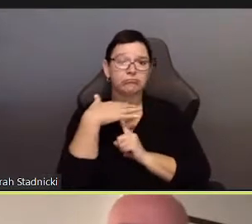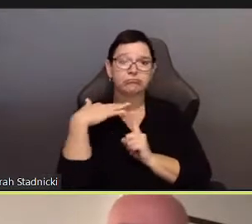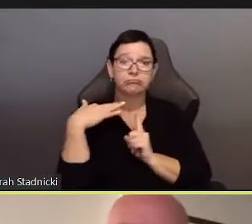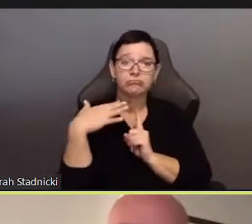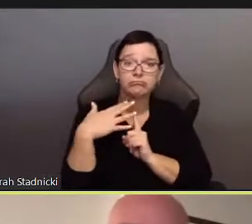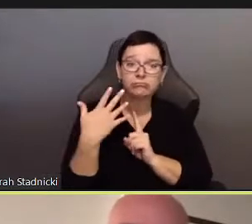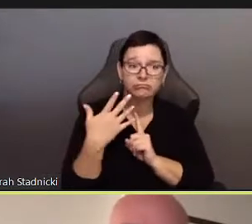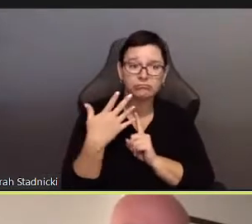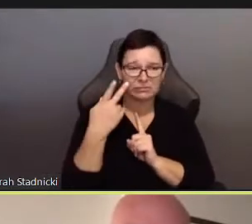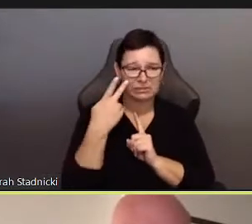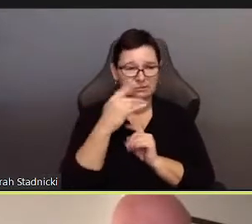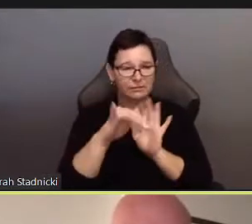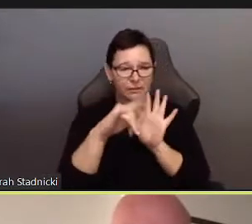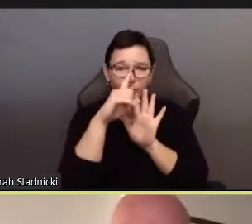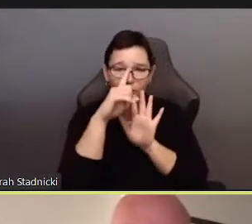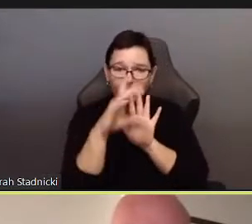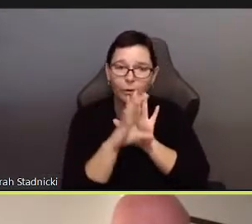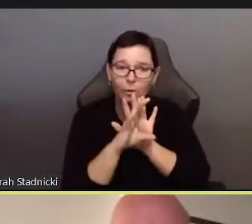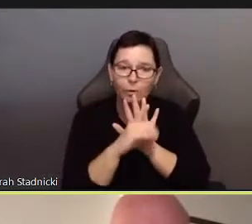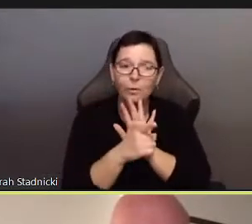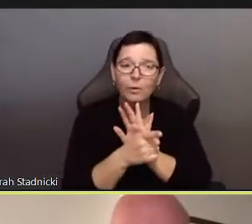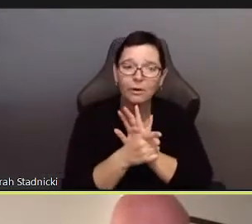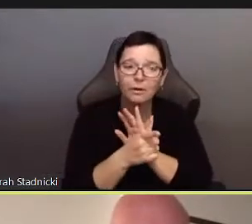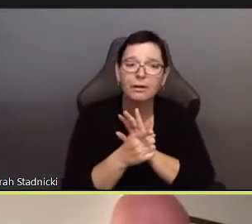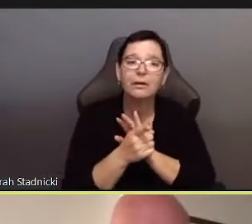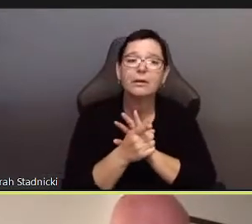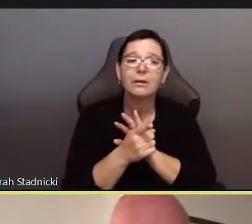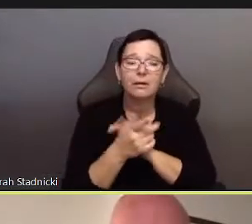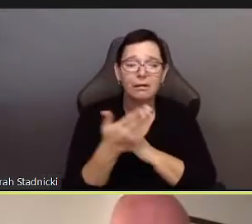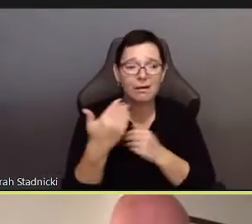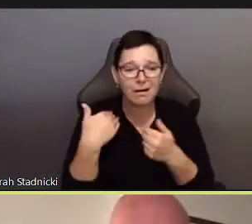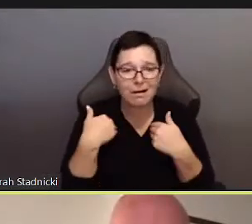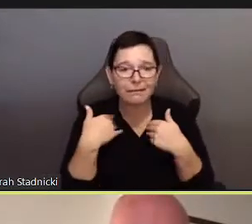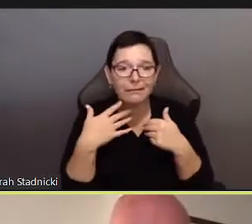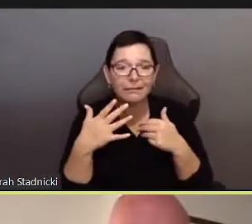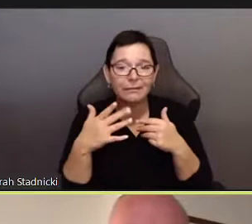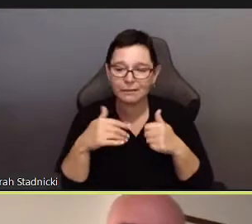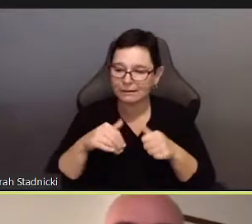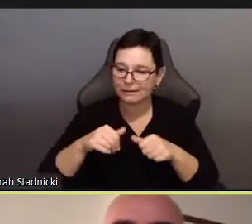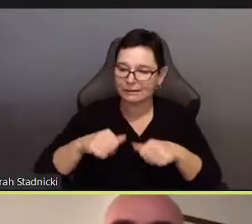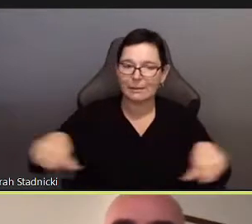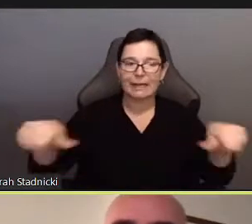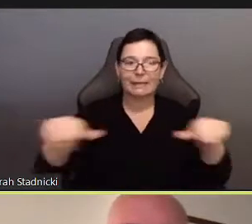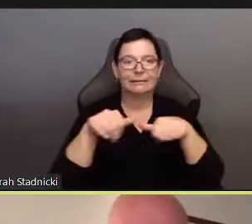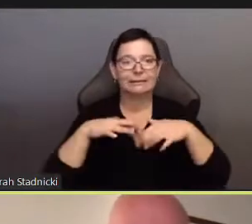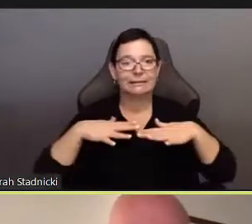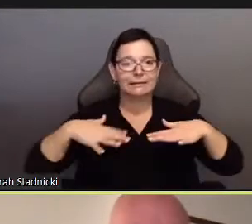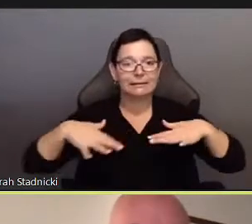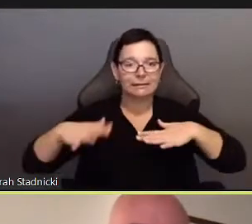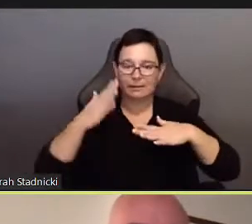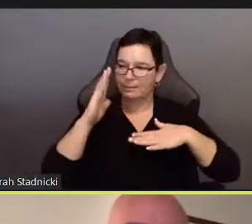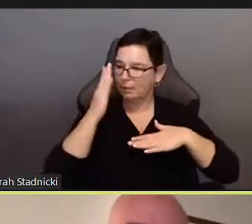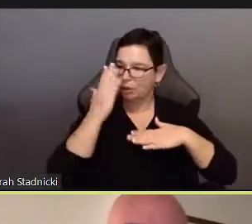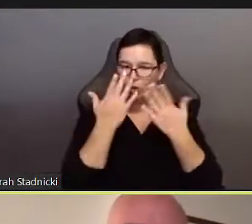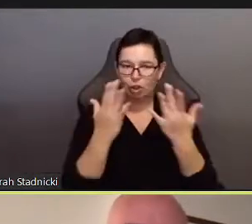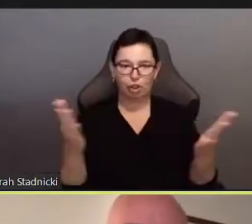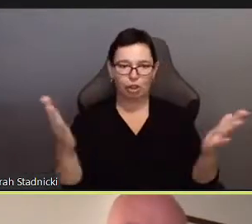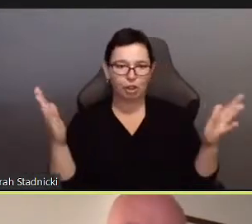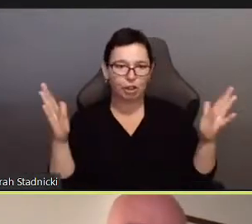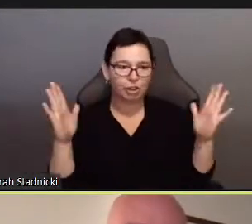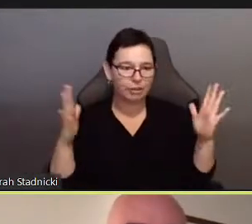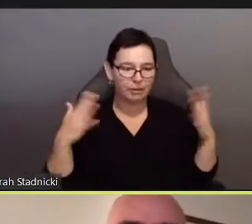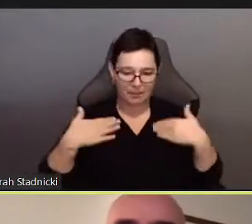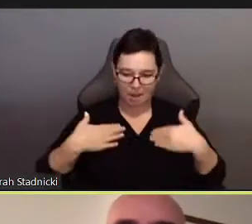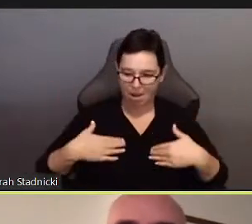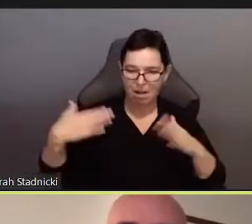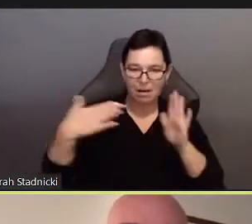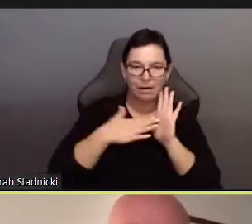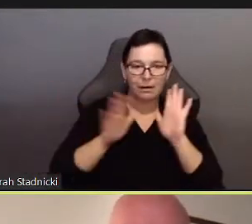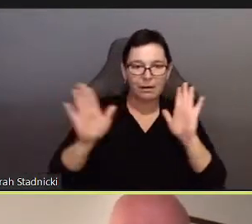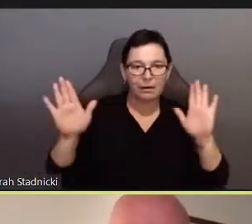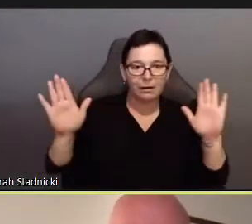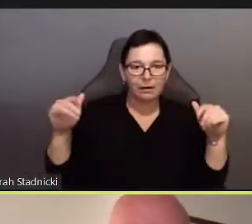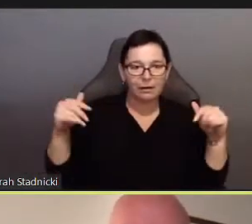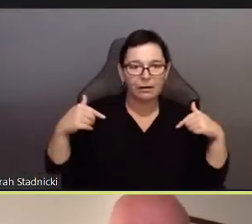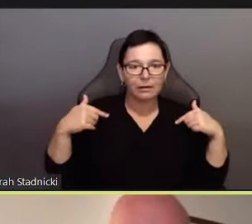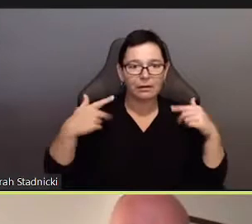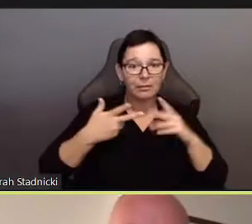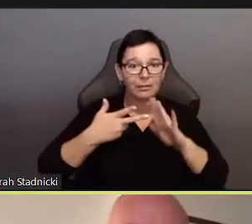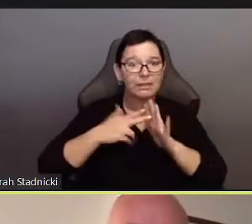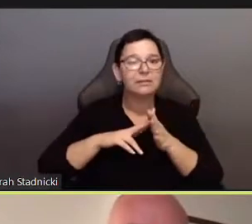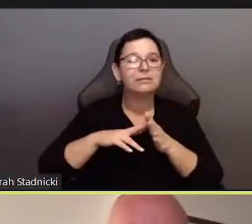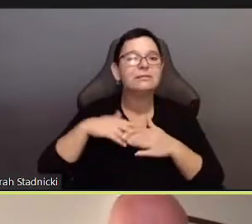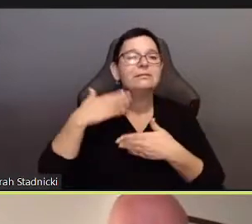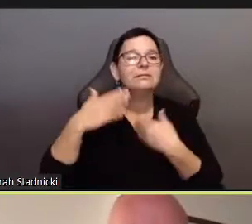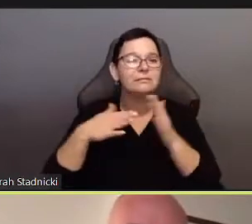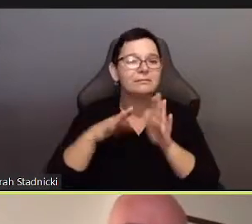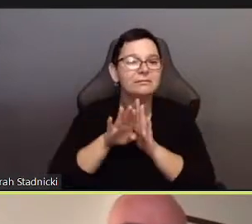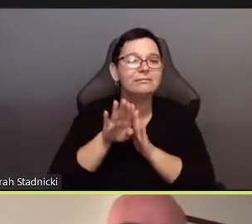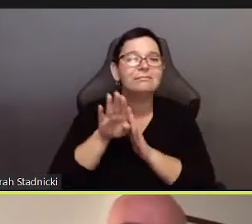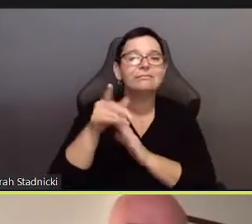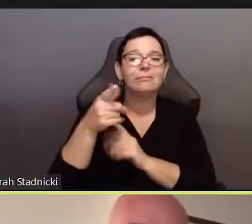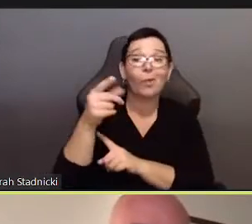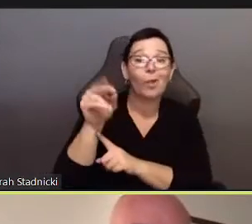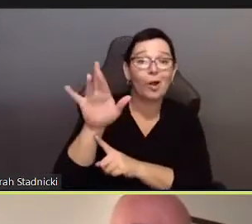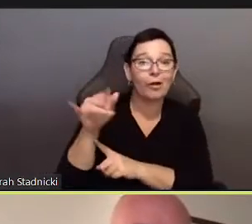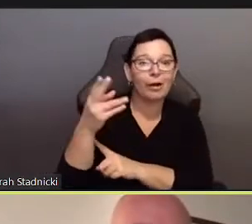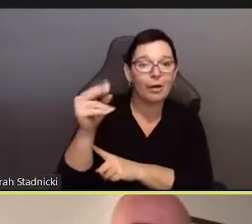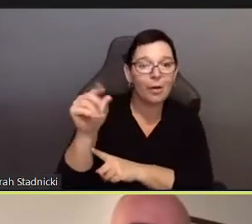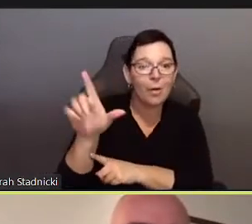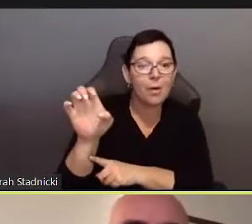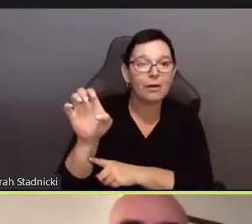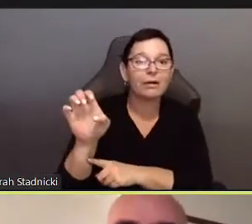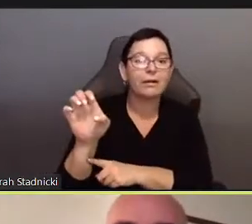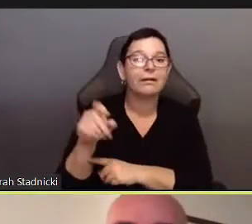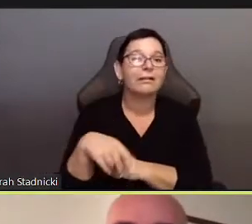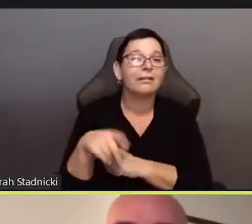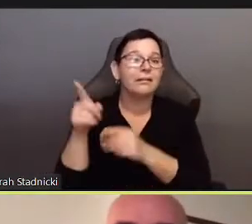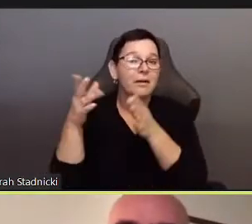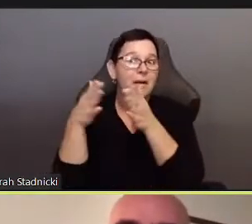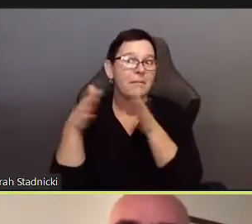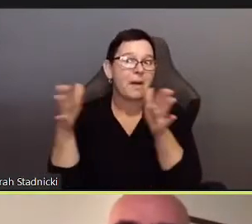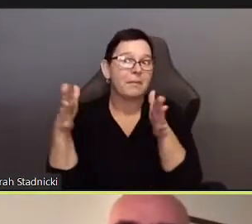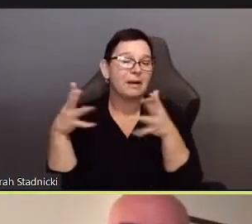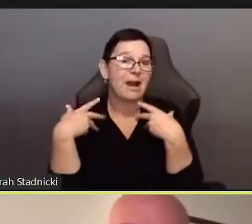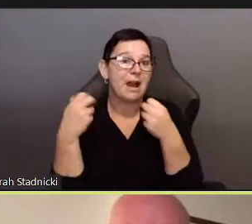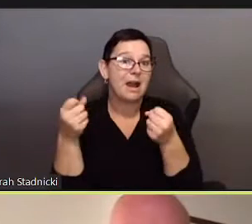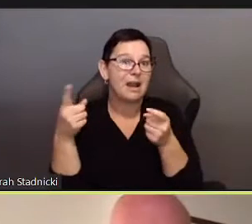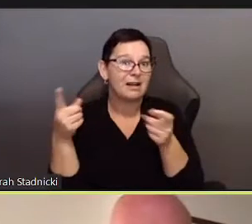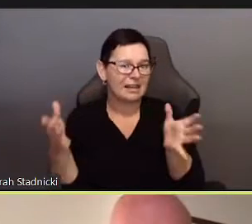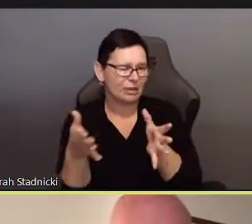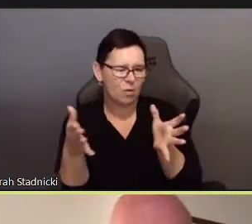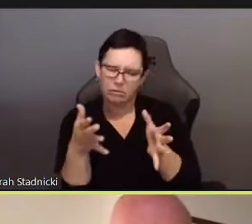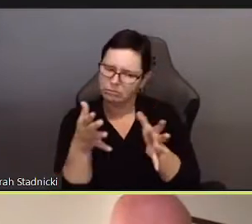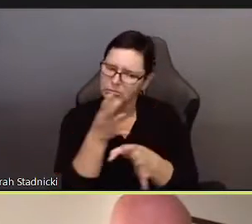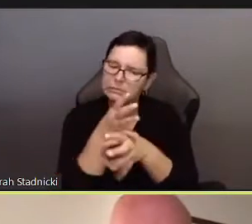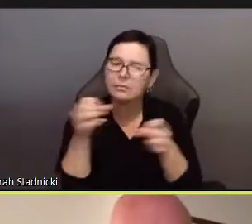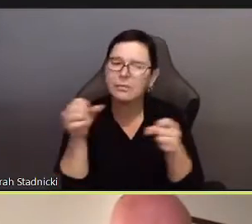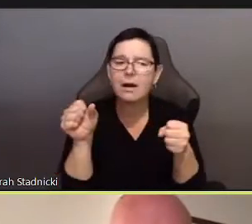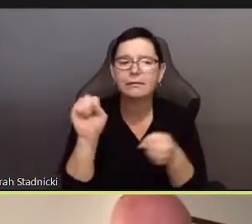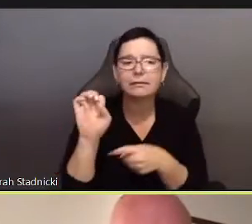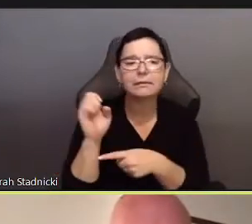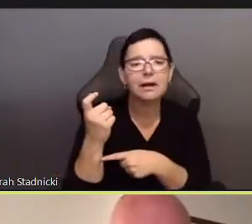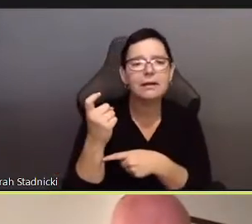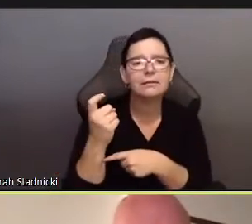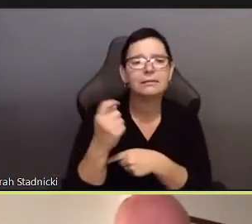and in public, and outdoors.